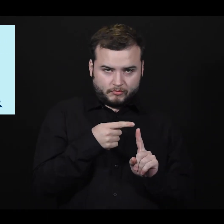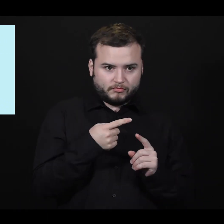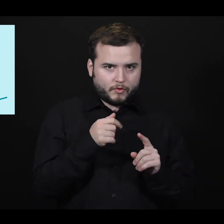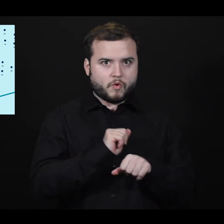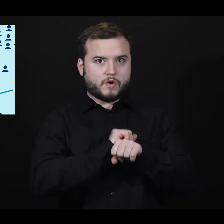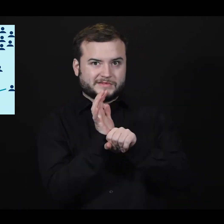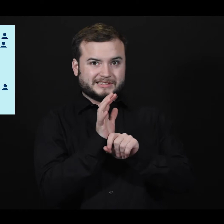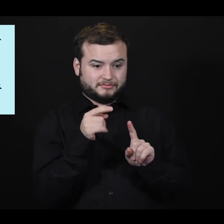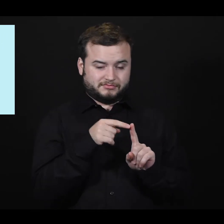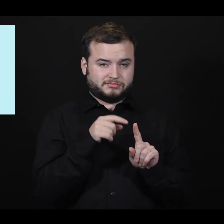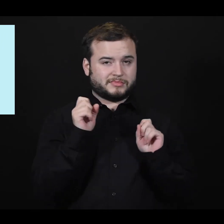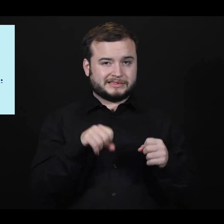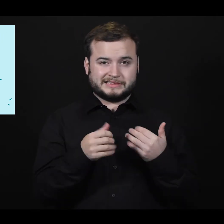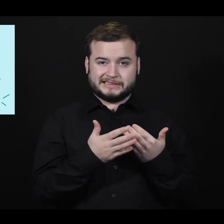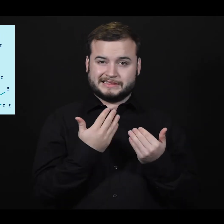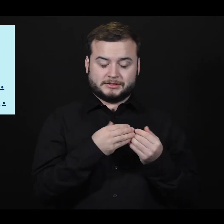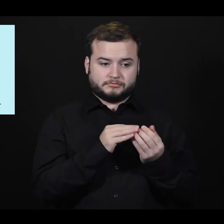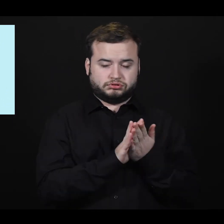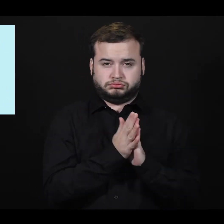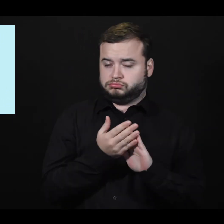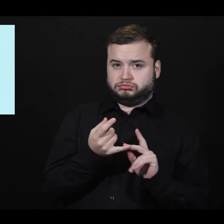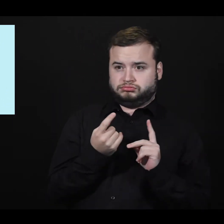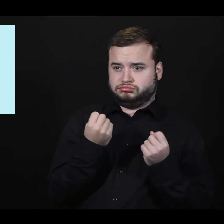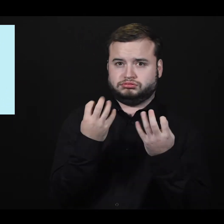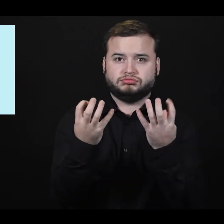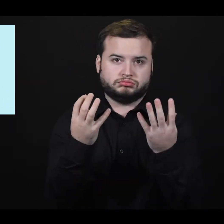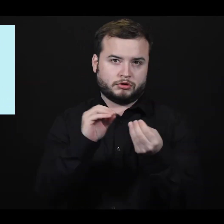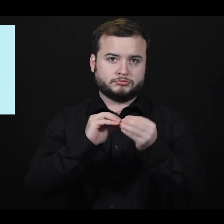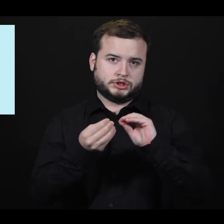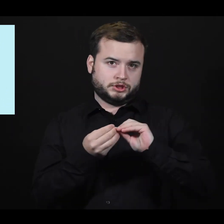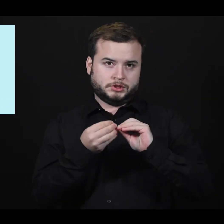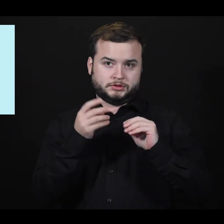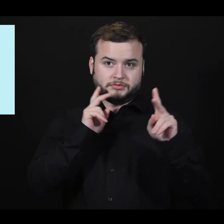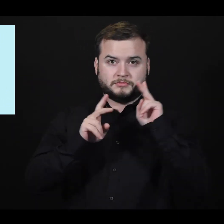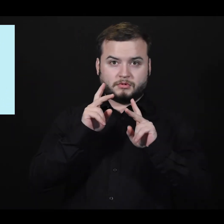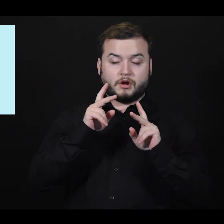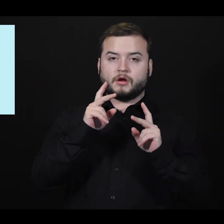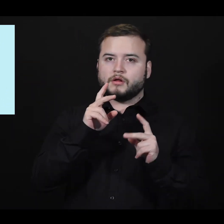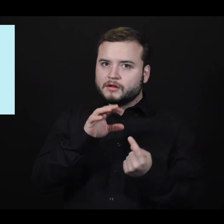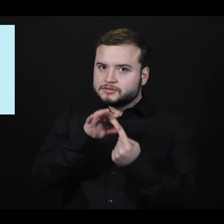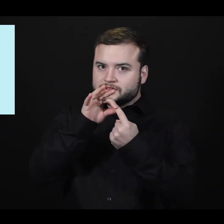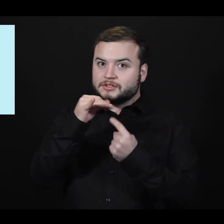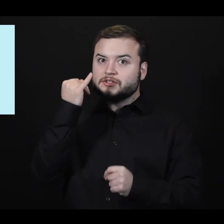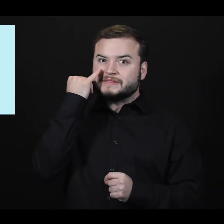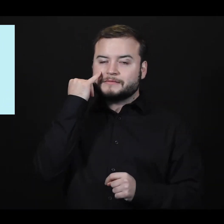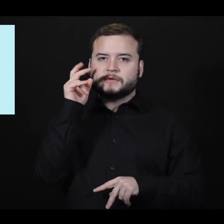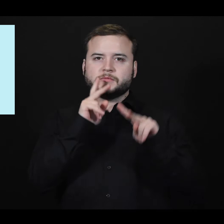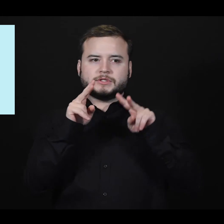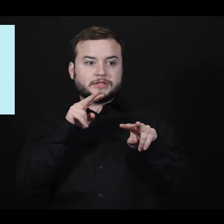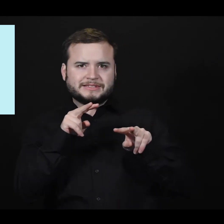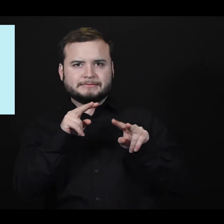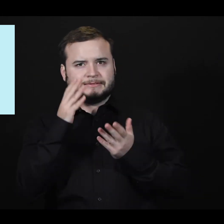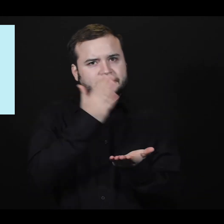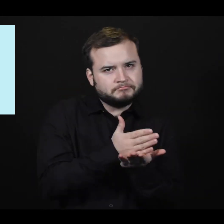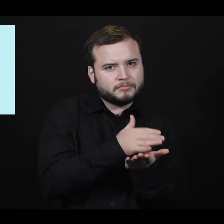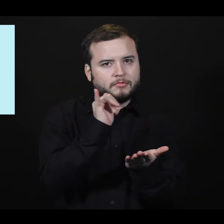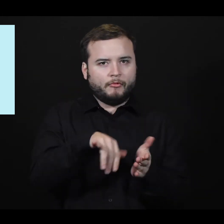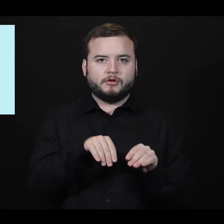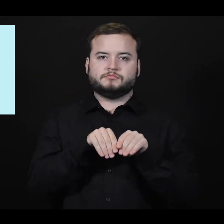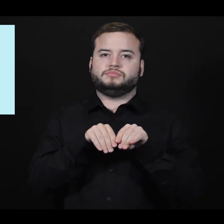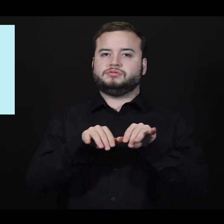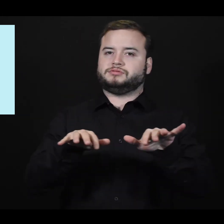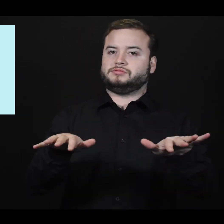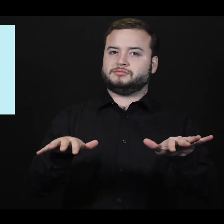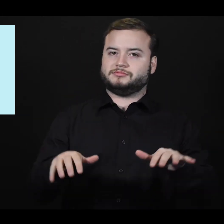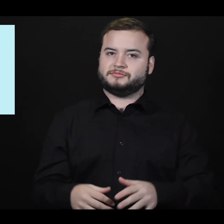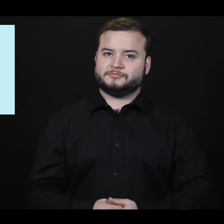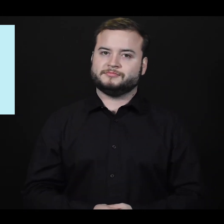What starts as one person with COVID-19 can quickly become dozens, or more, unless people do something to stop the spread.